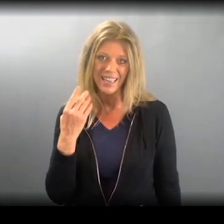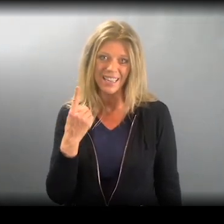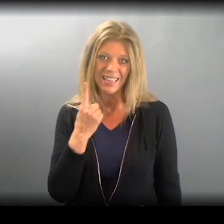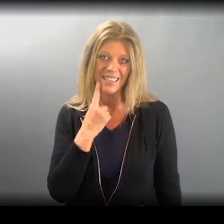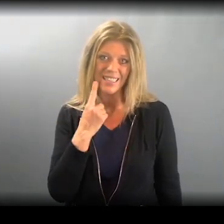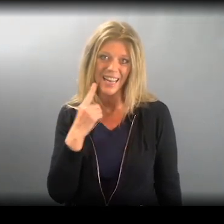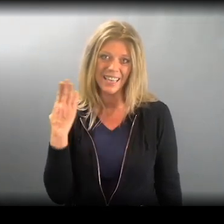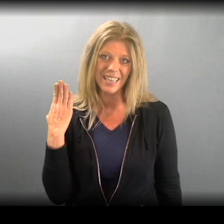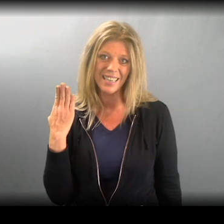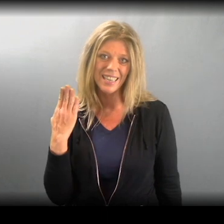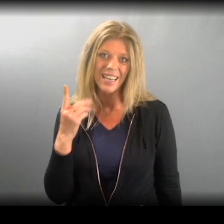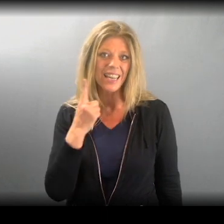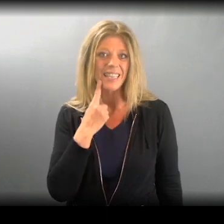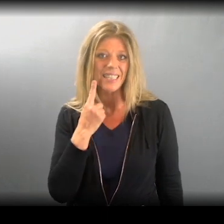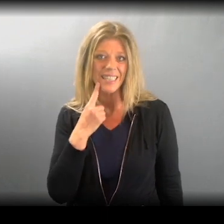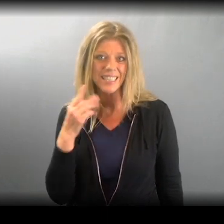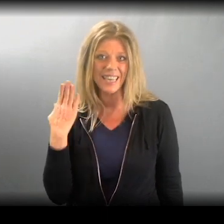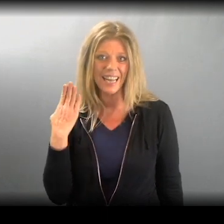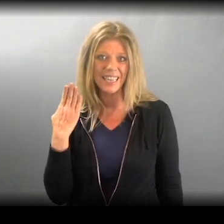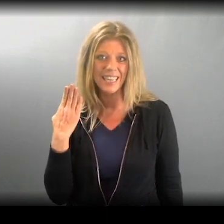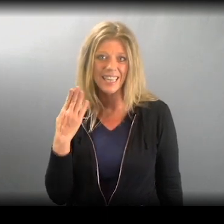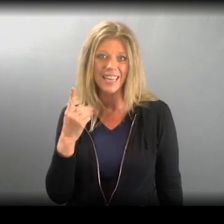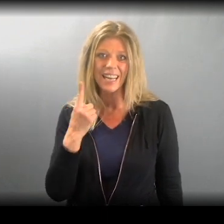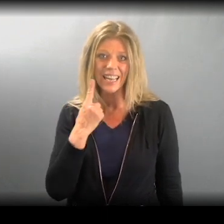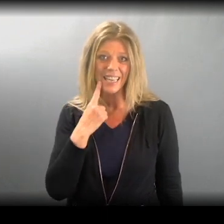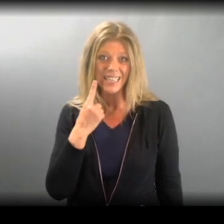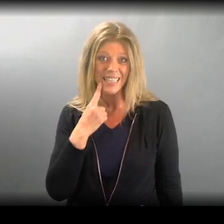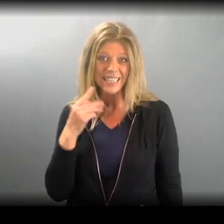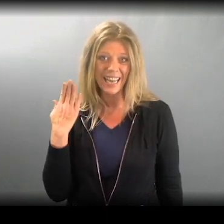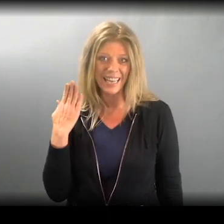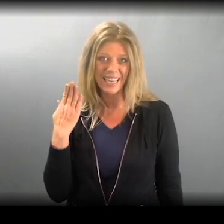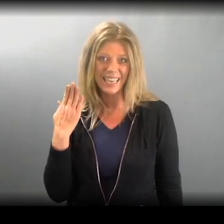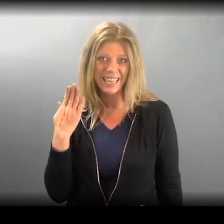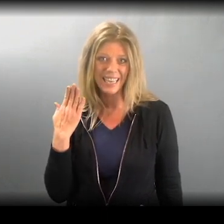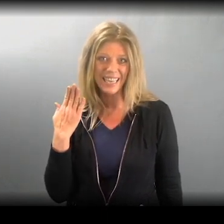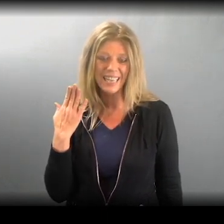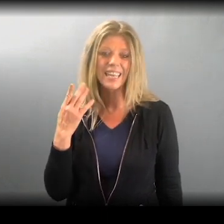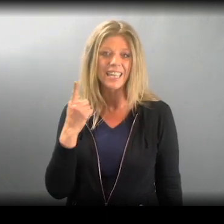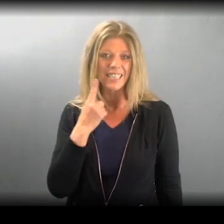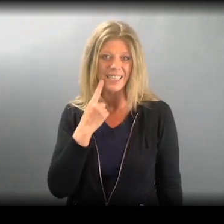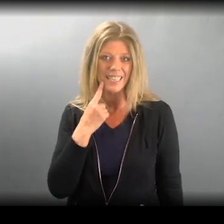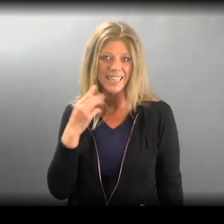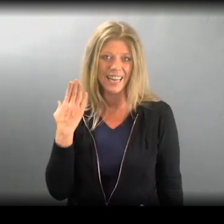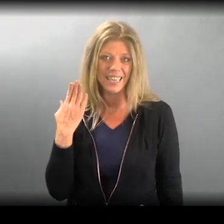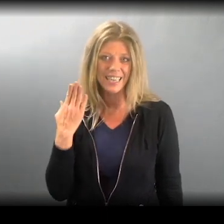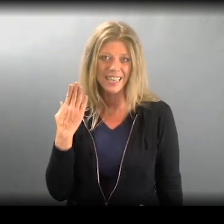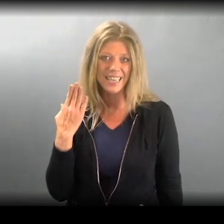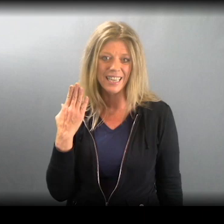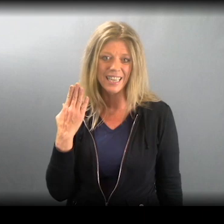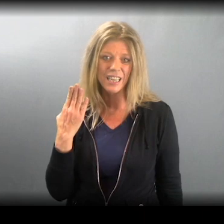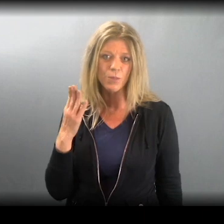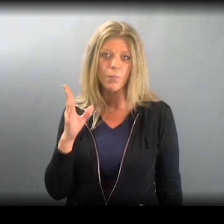SAID